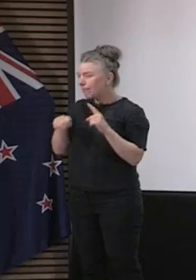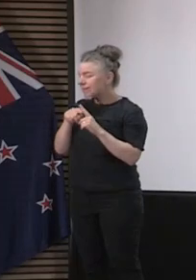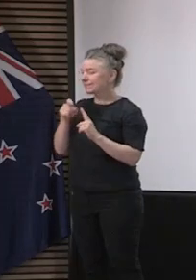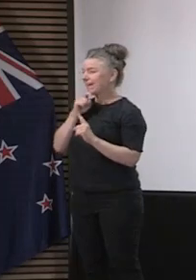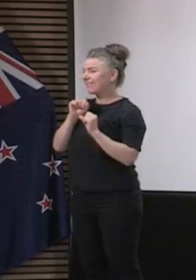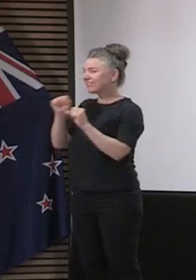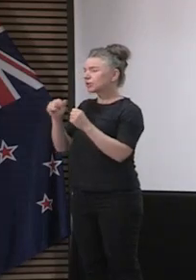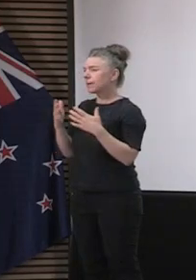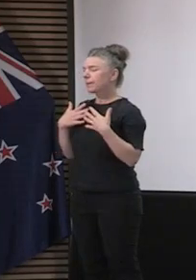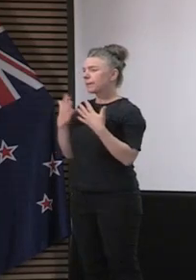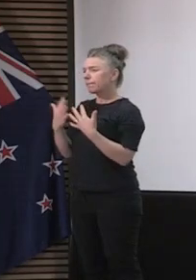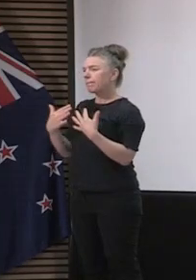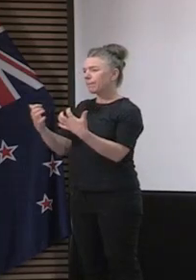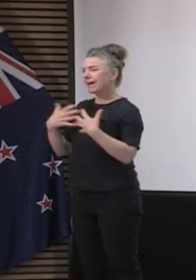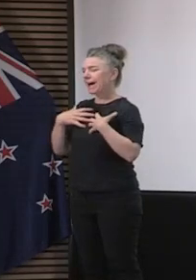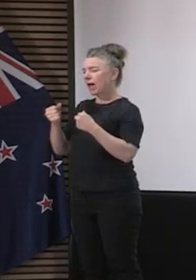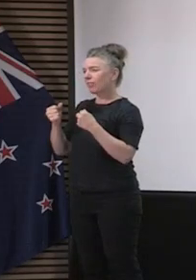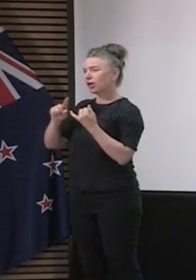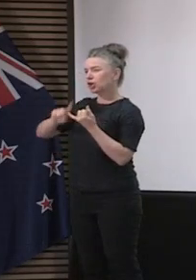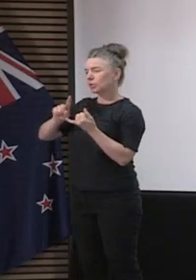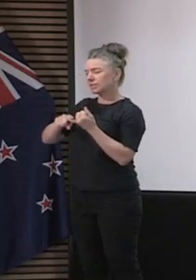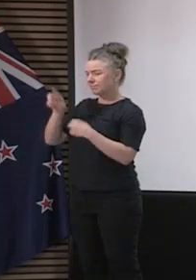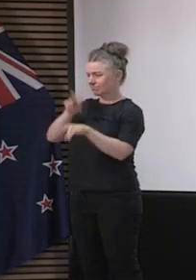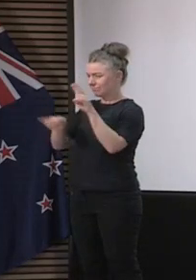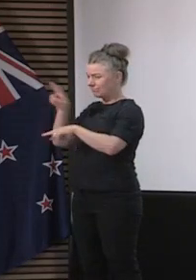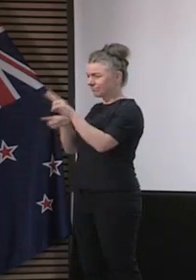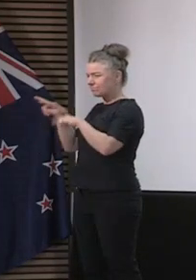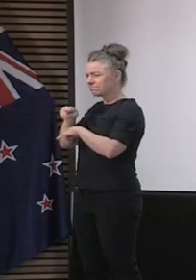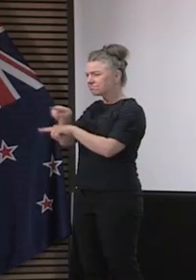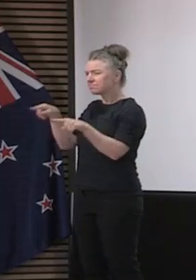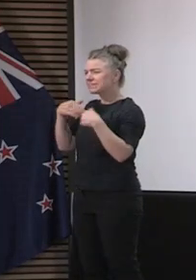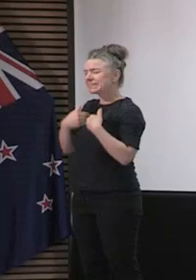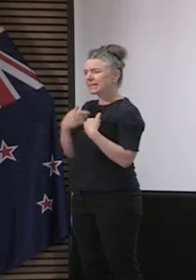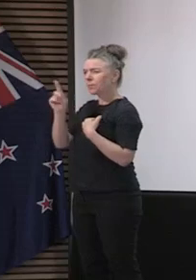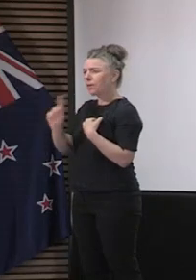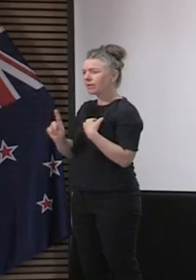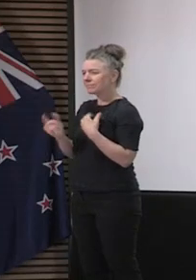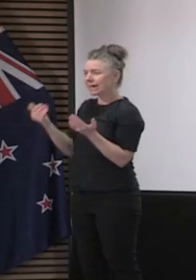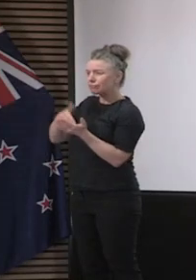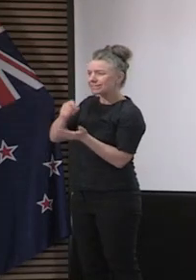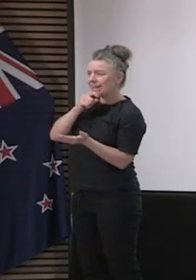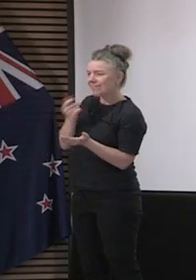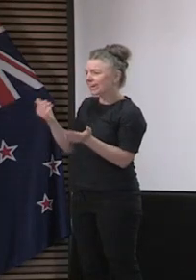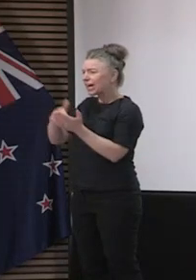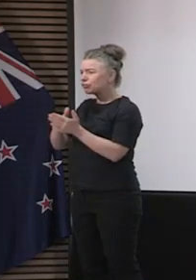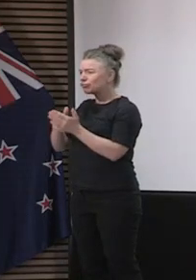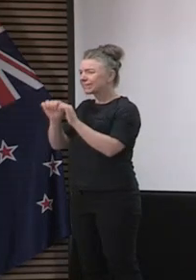But I have also goat folk out visit -- got folk out visiting public health units to do, I